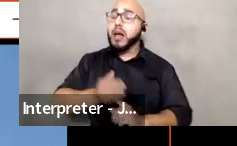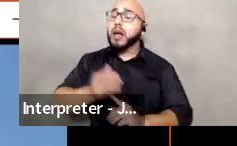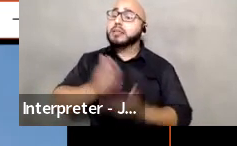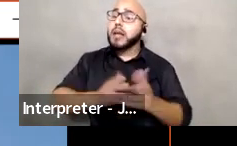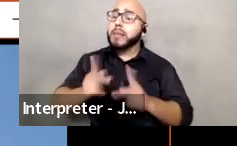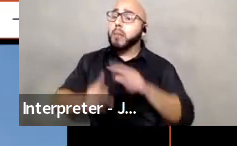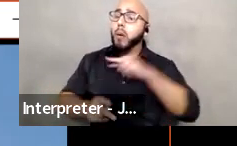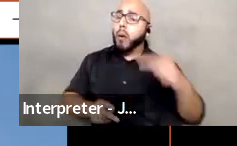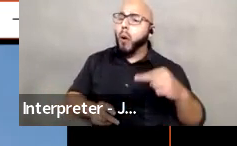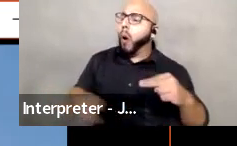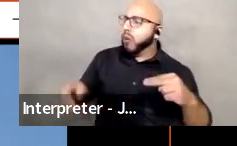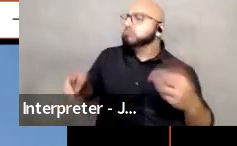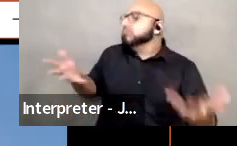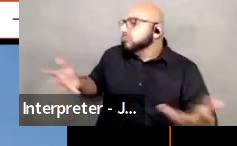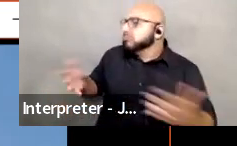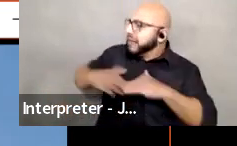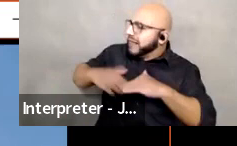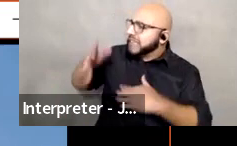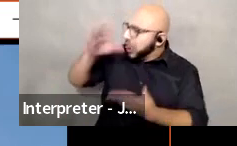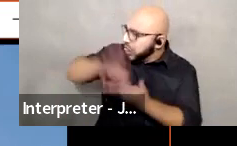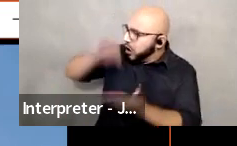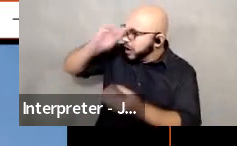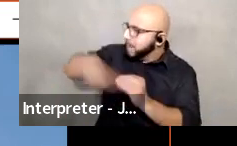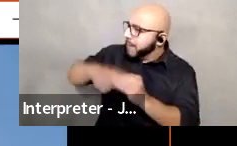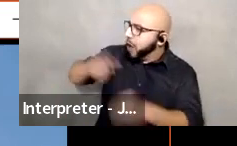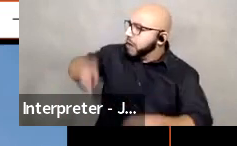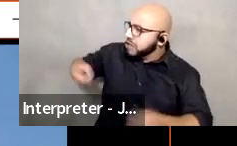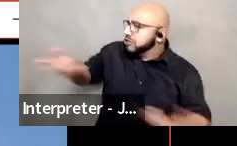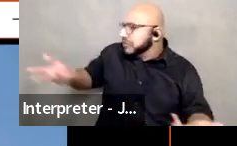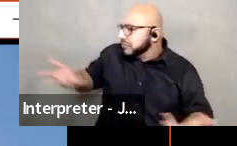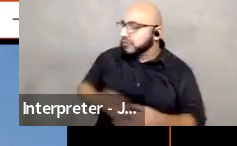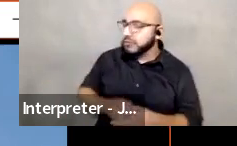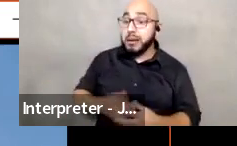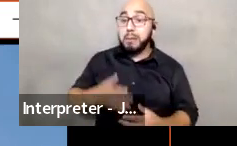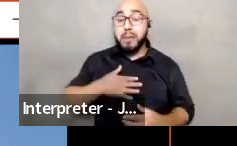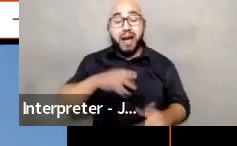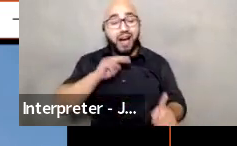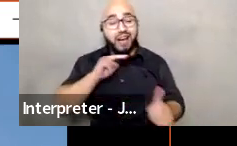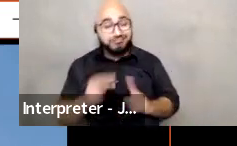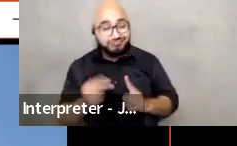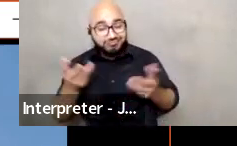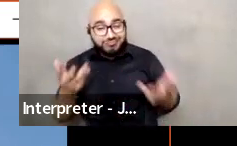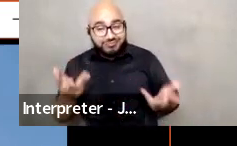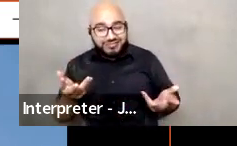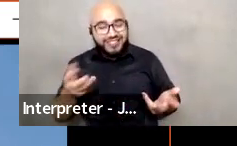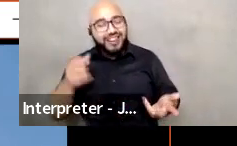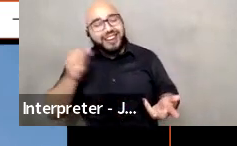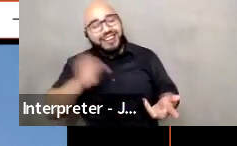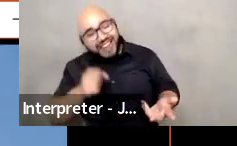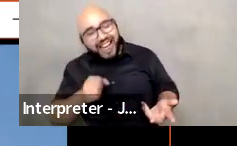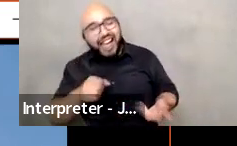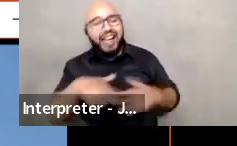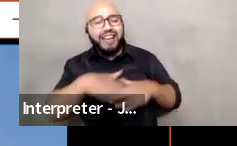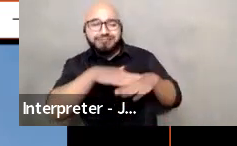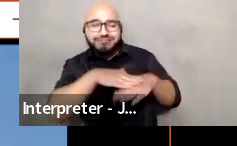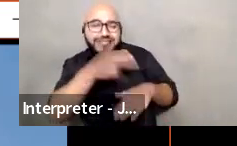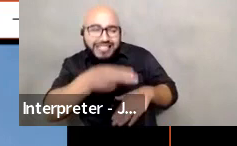History. There. And you know, the way I look at it is, yeah, OK. They learn something about history. They learn.